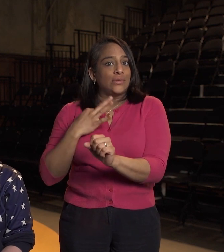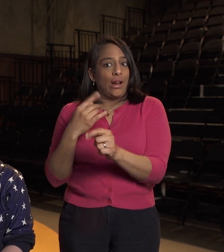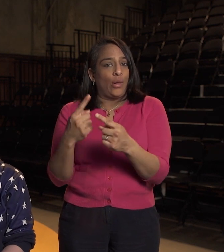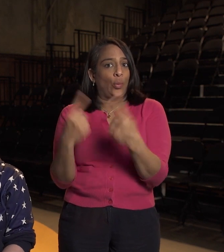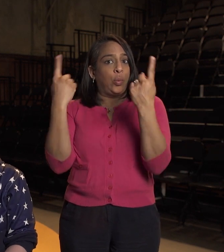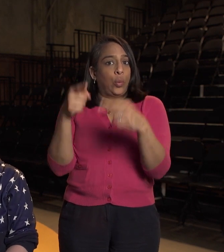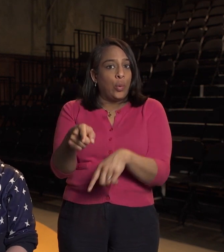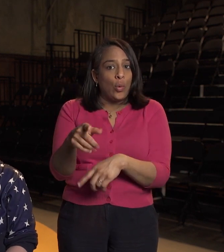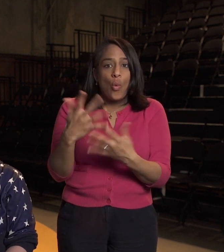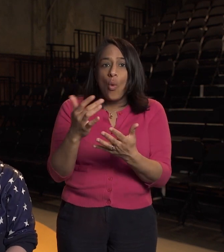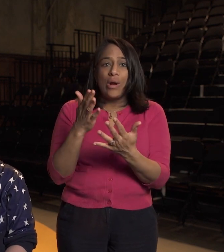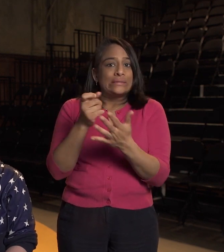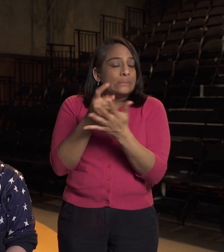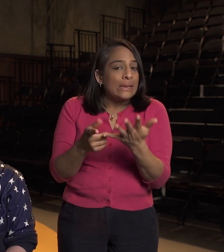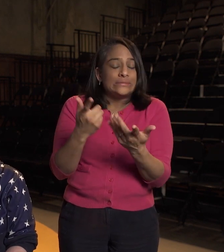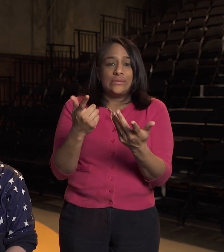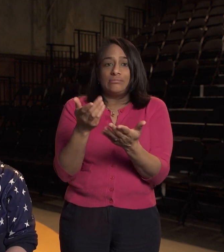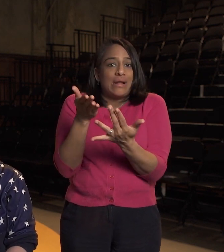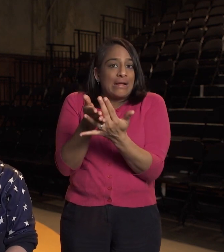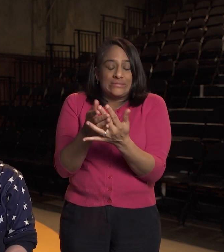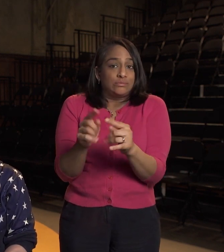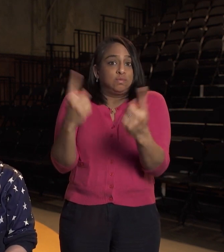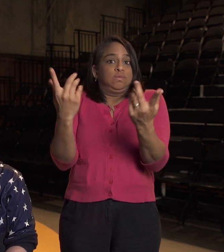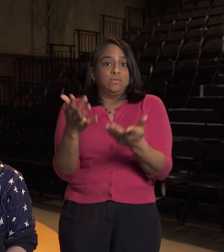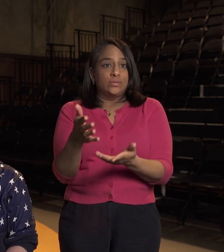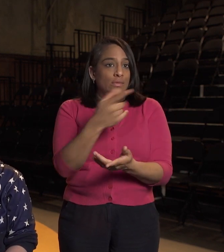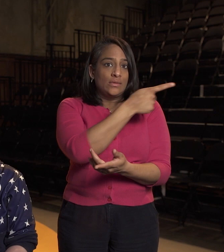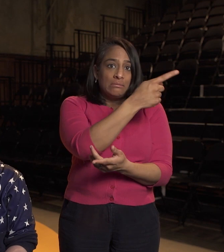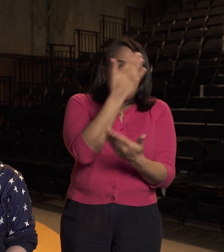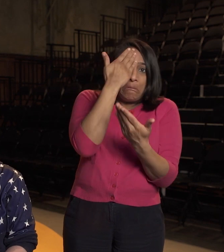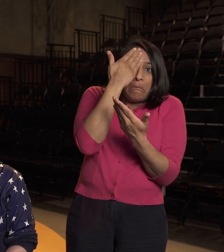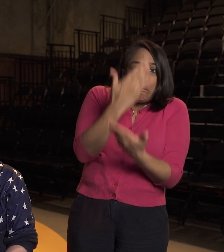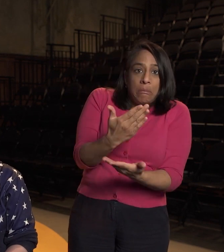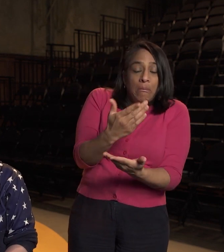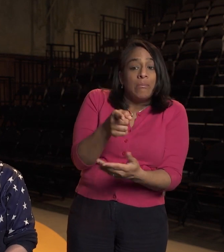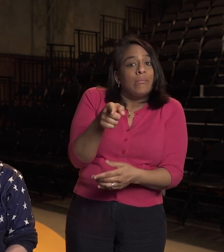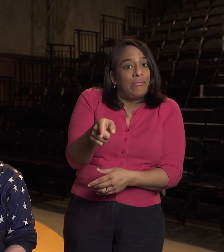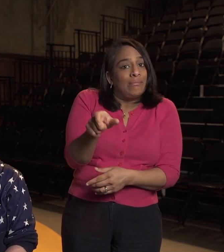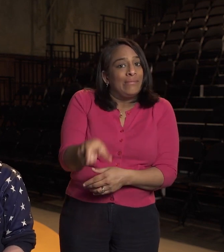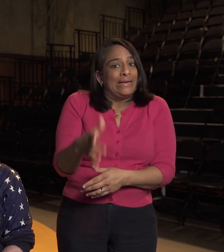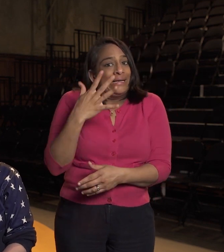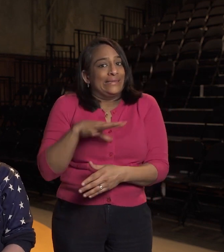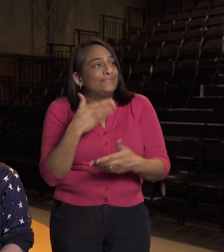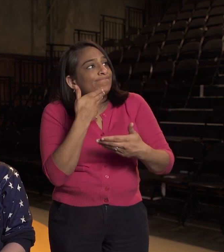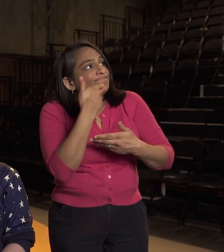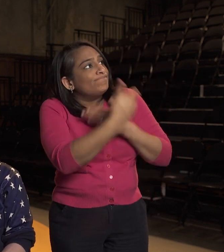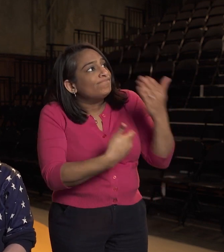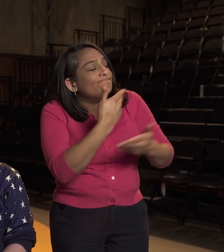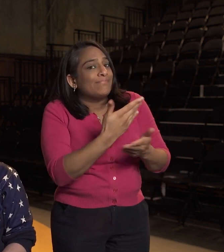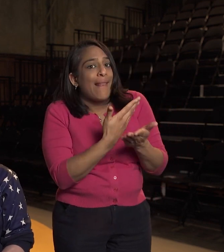they will be familiar with your employee’s specific medical condition, impairment or access requirements.